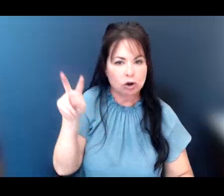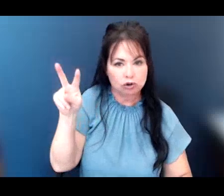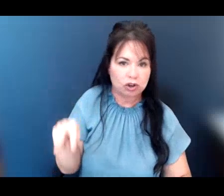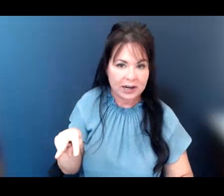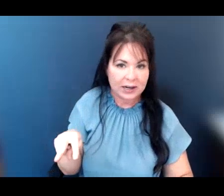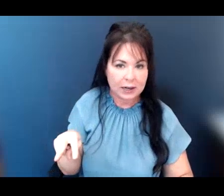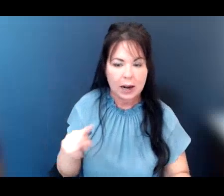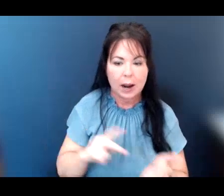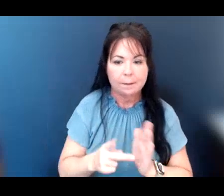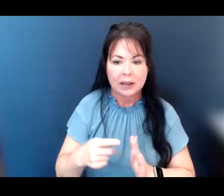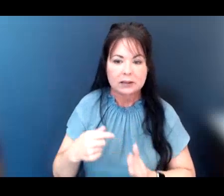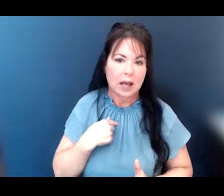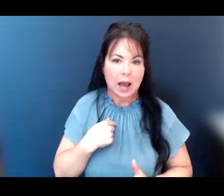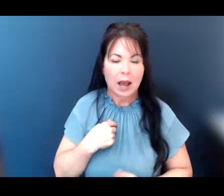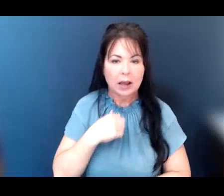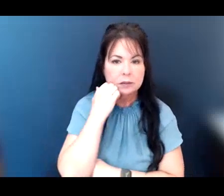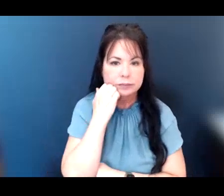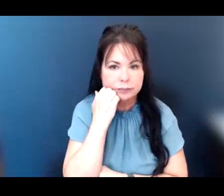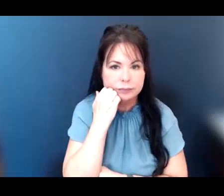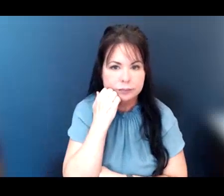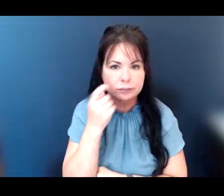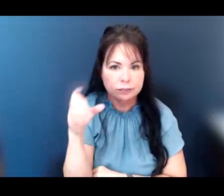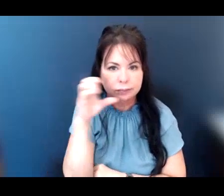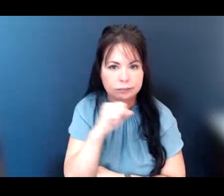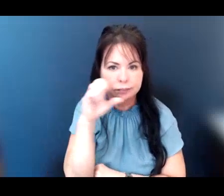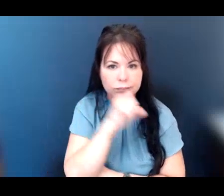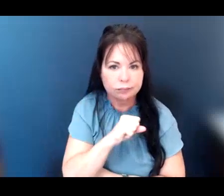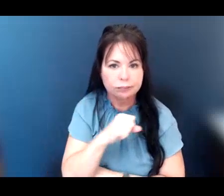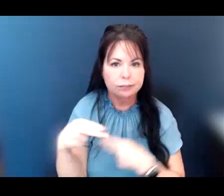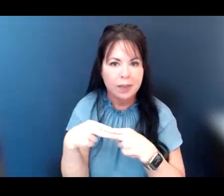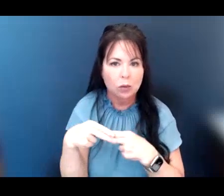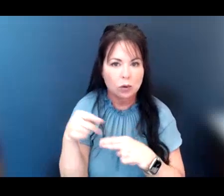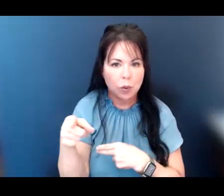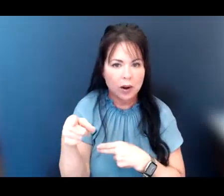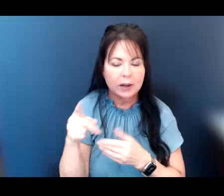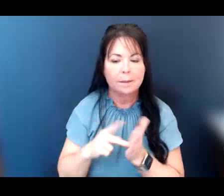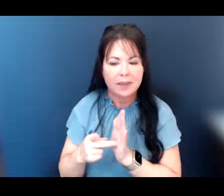on that PowerPoint slide. So we create audio descriptions afterwards,